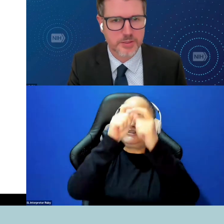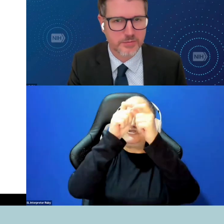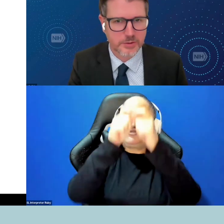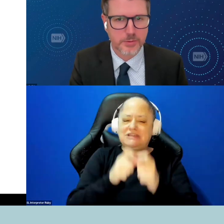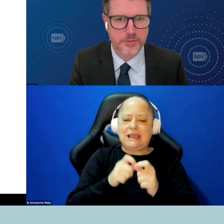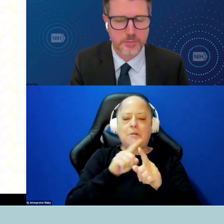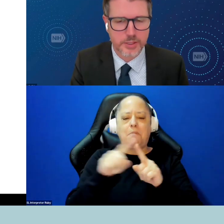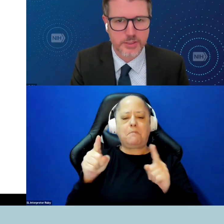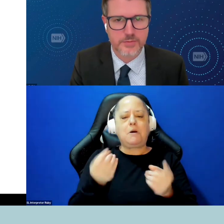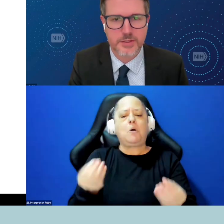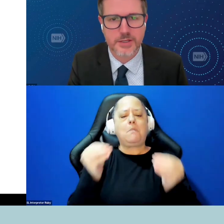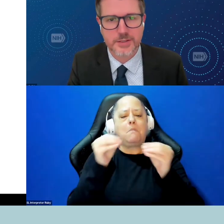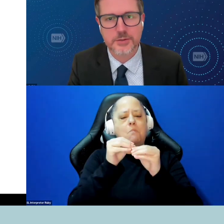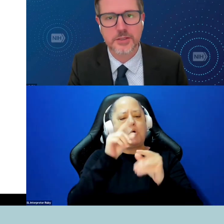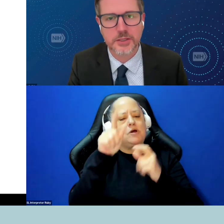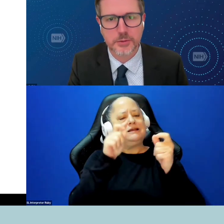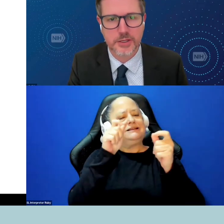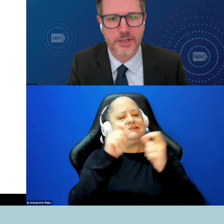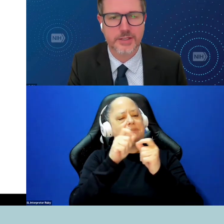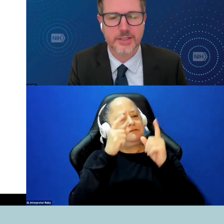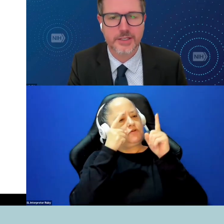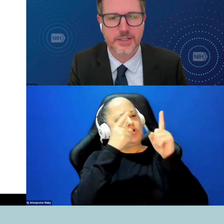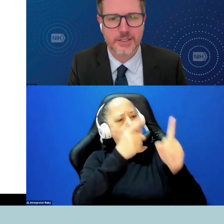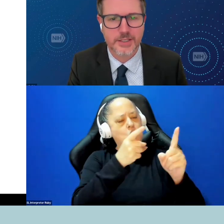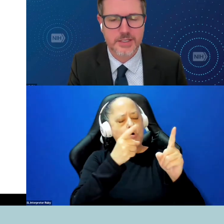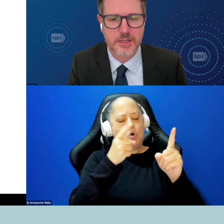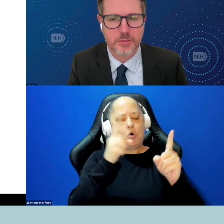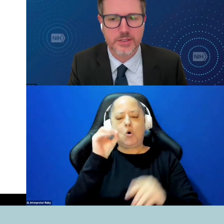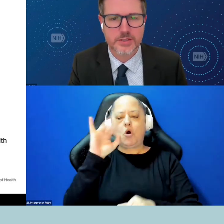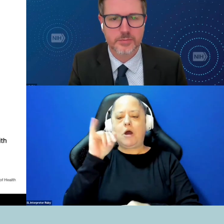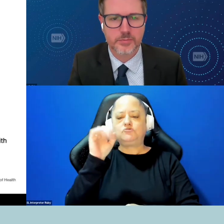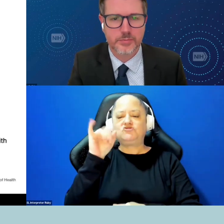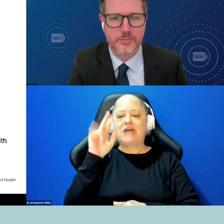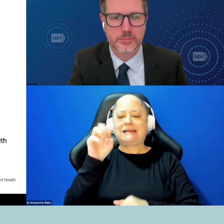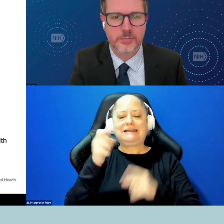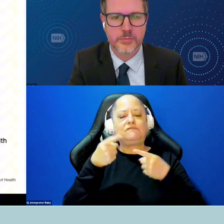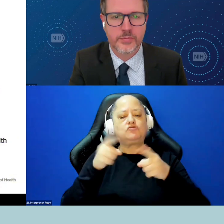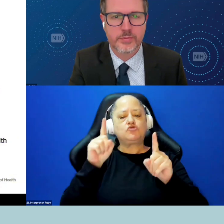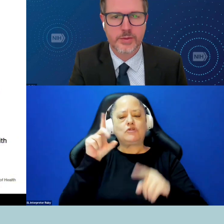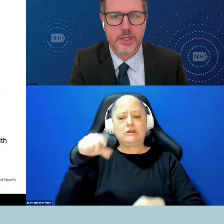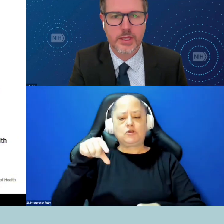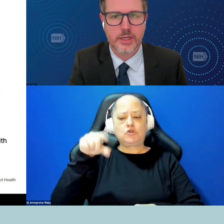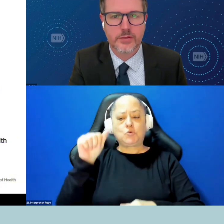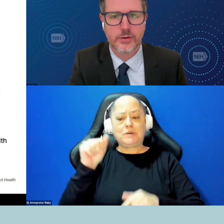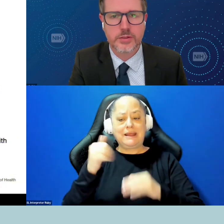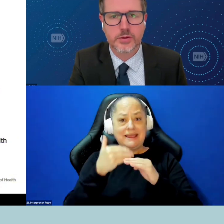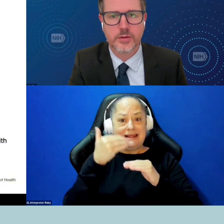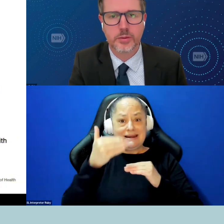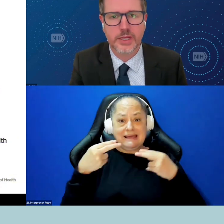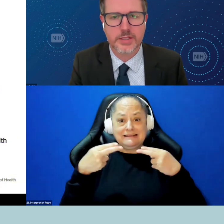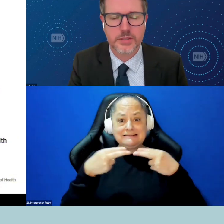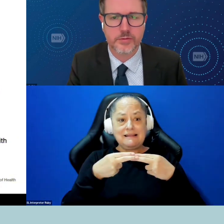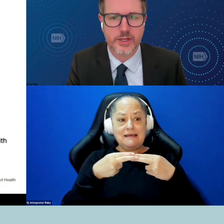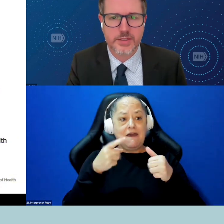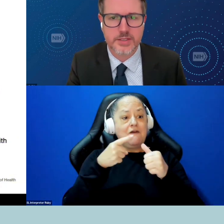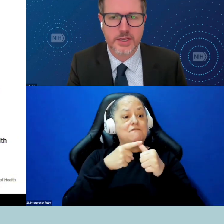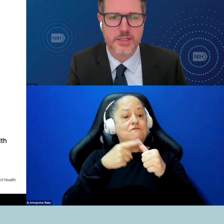about specific goals or objectives during the Q&A. Next slide, please. The first goal of the plan is to advance the